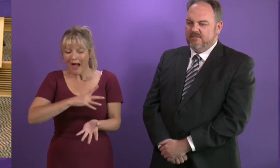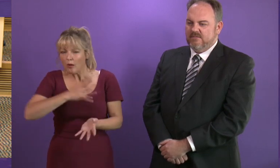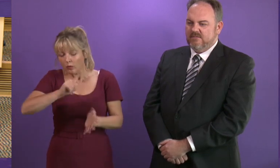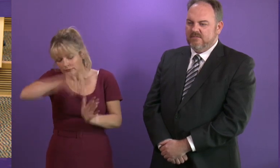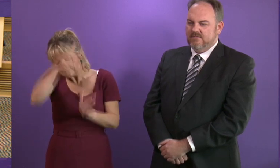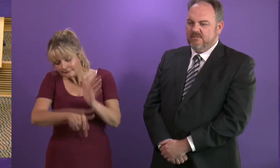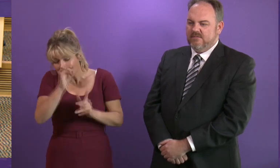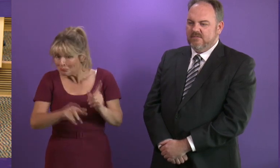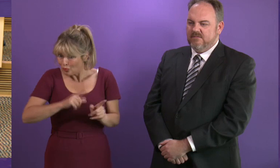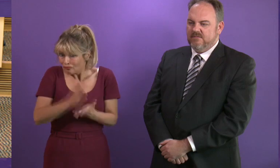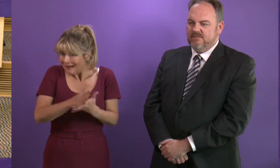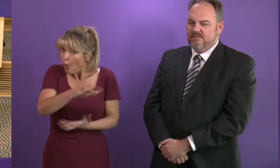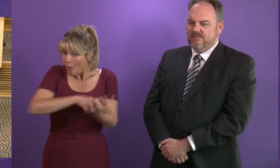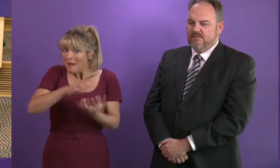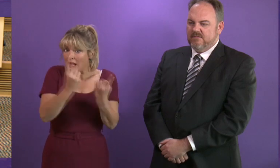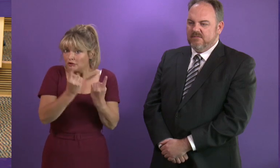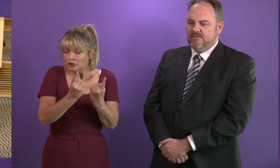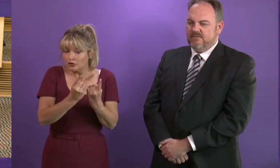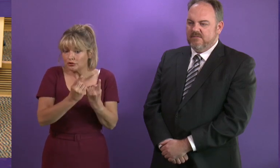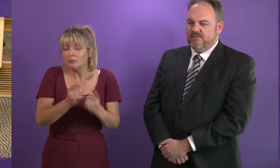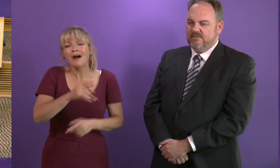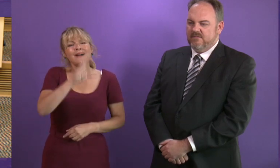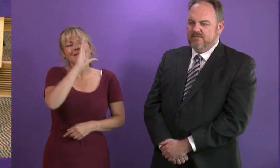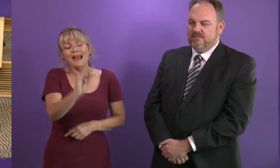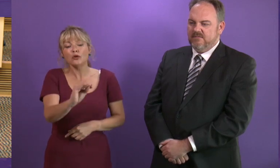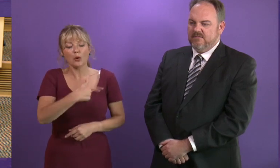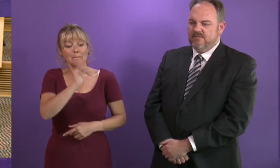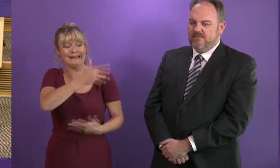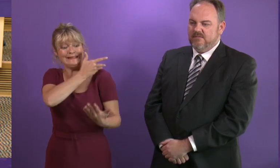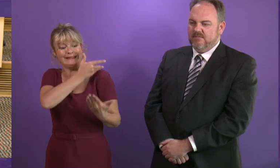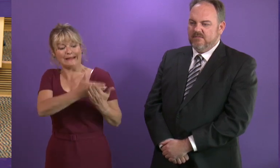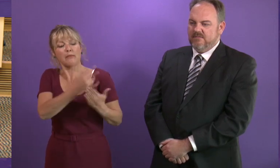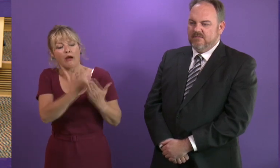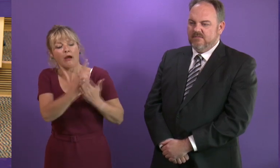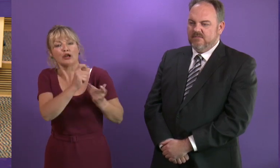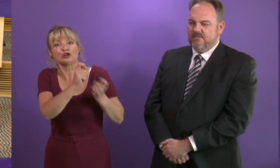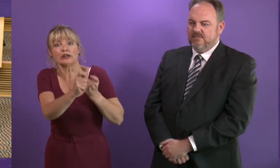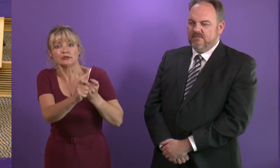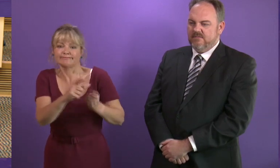that has changed while it has been doing its work is data protection law, which, as we